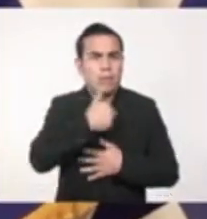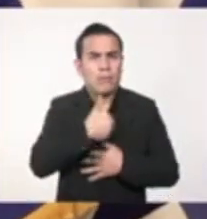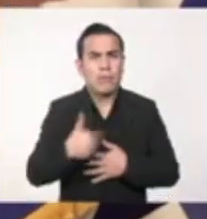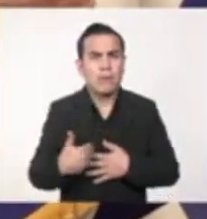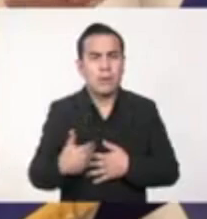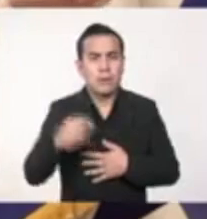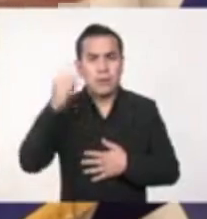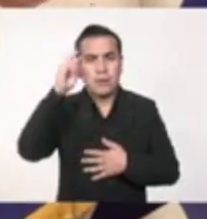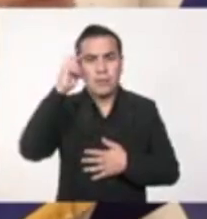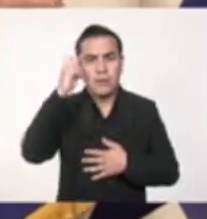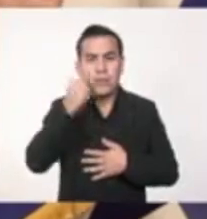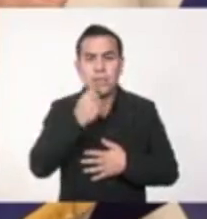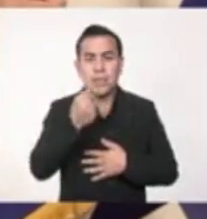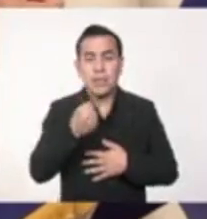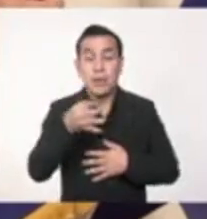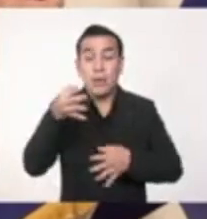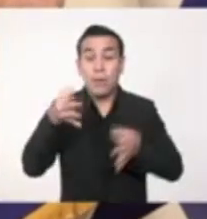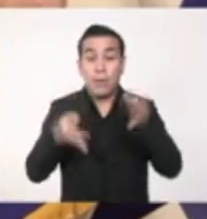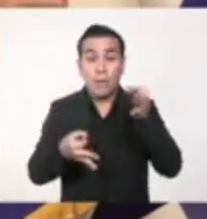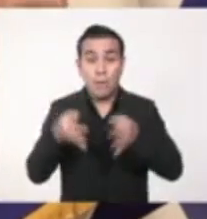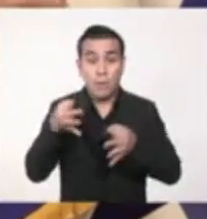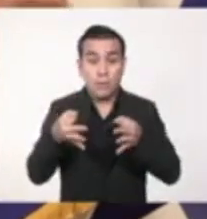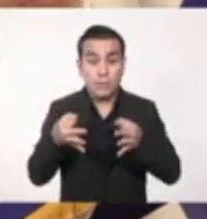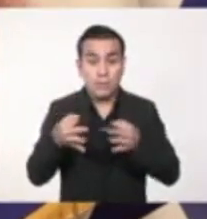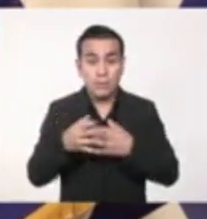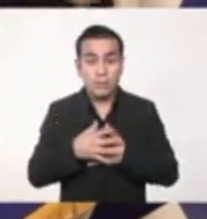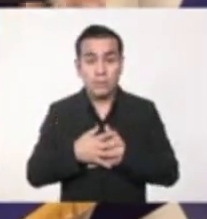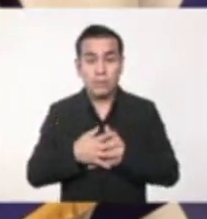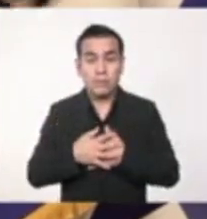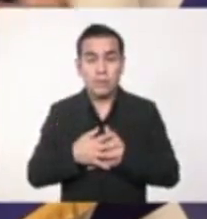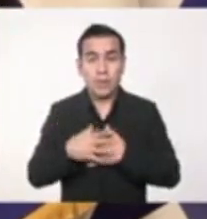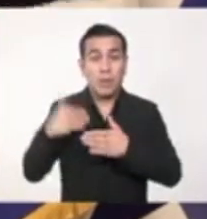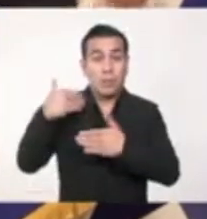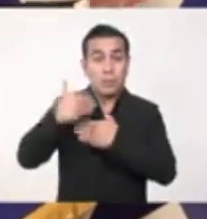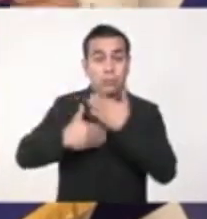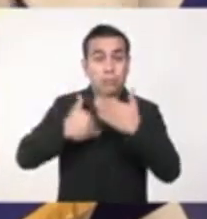has to determine a judge, in a process with a prosecutor and